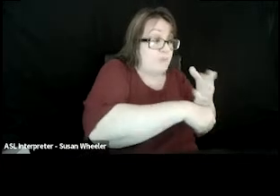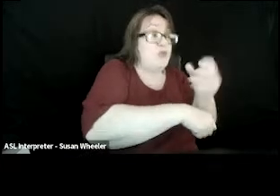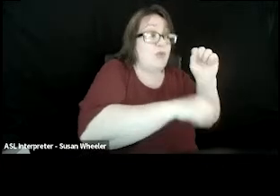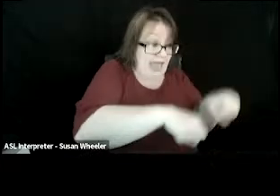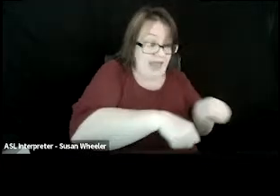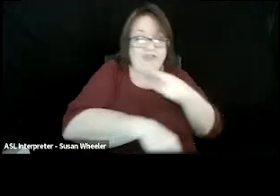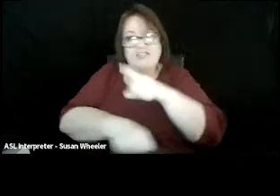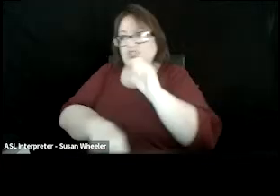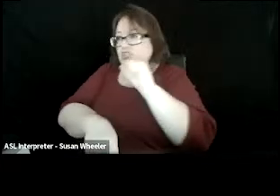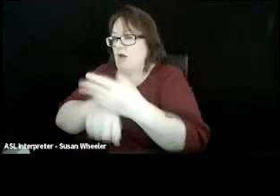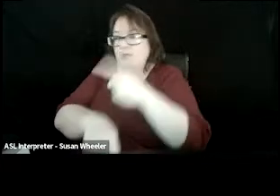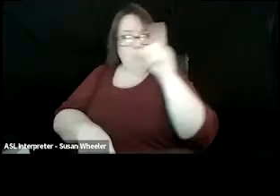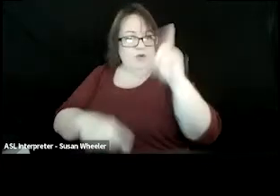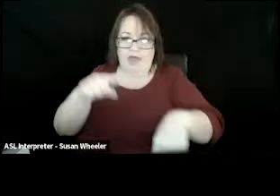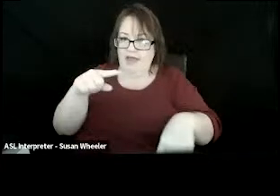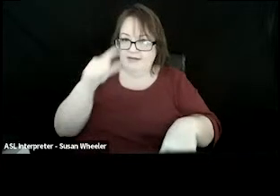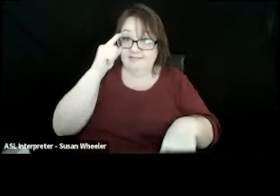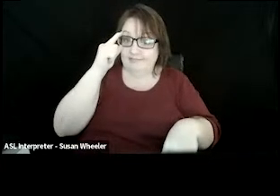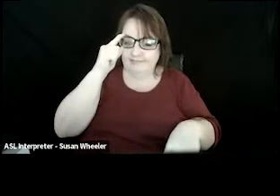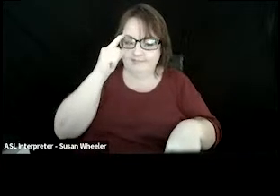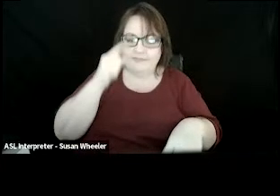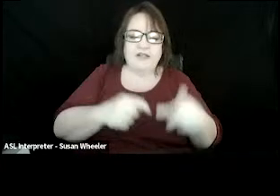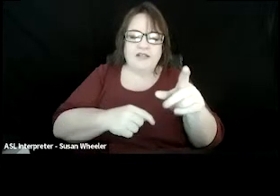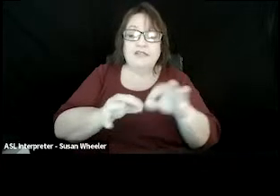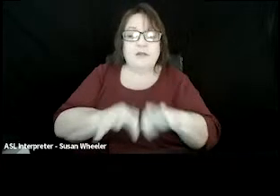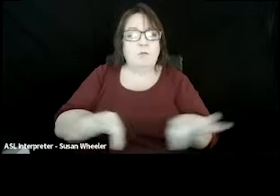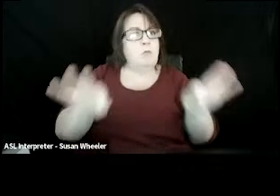also very important area of negotiations.